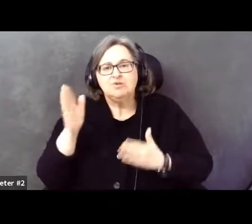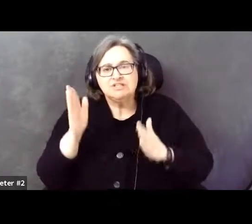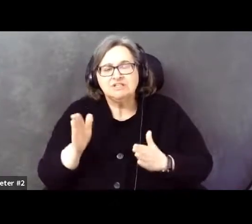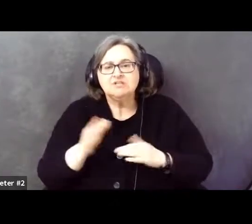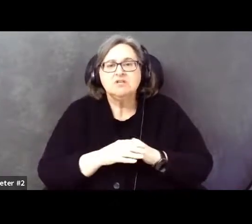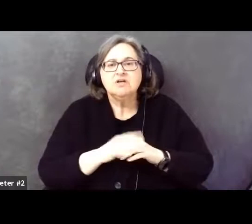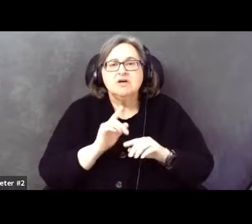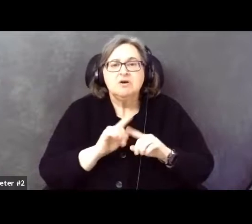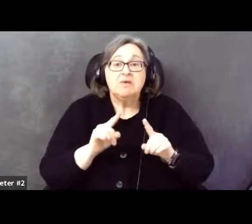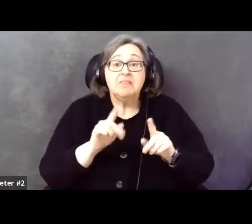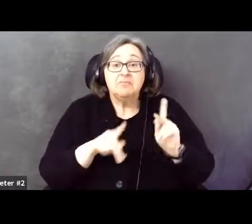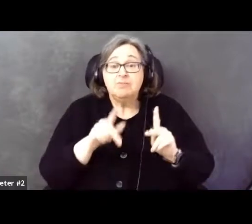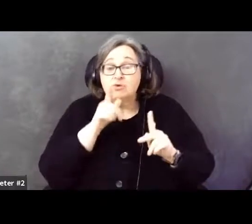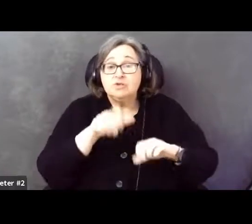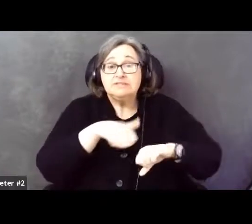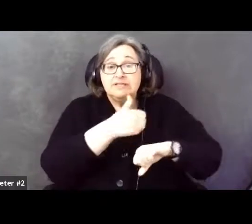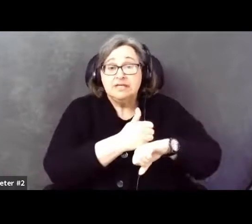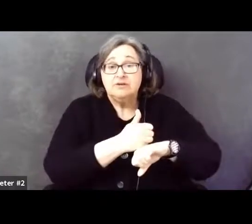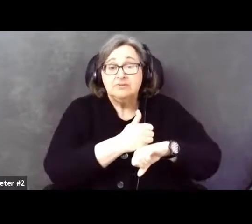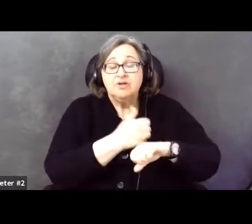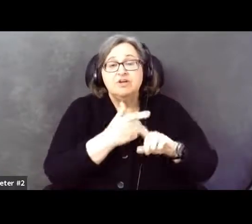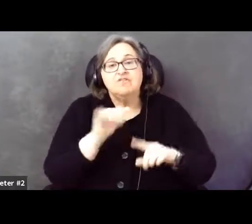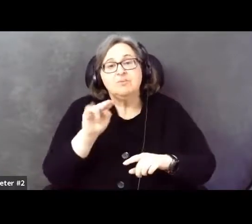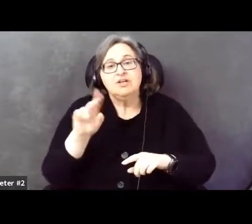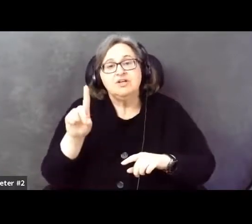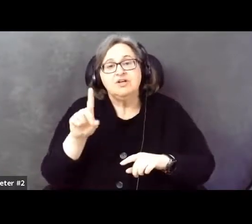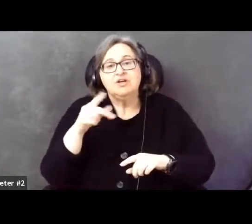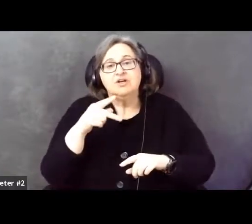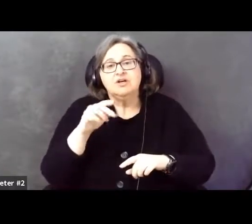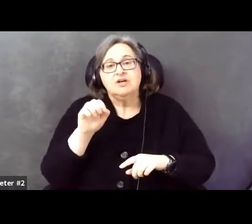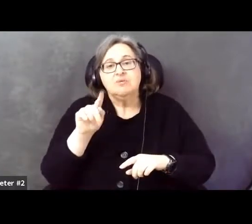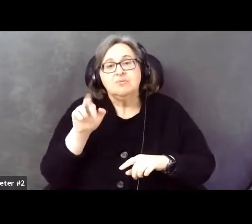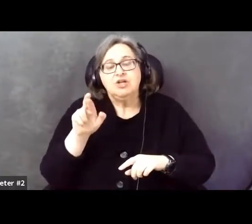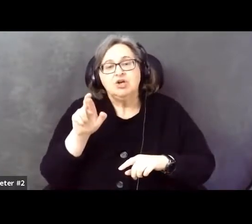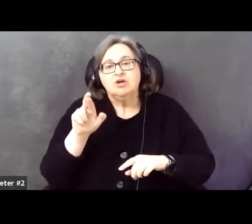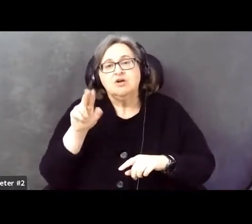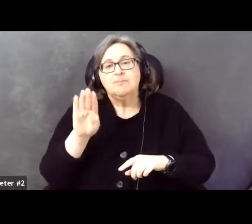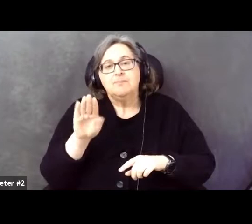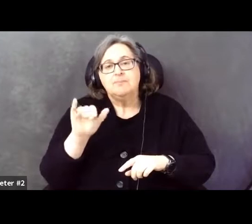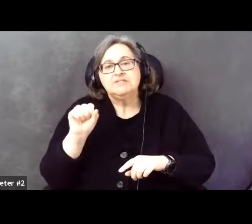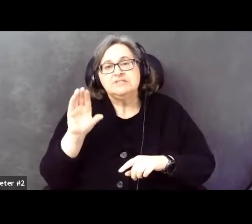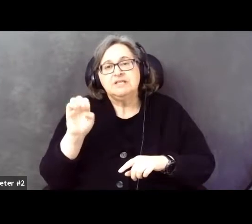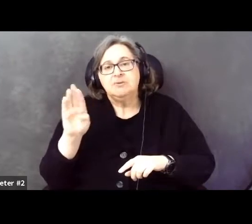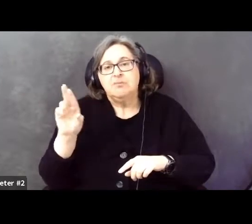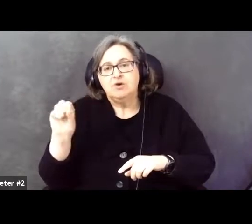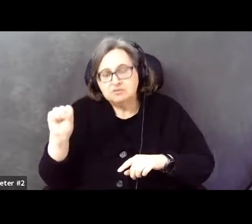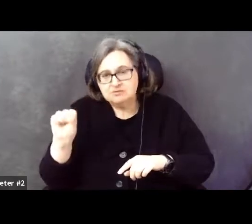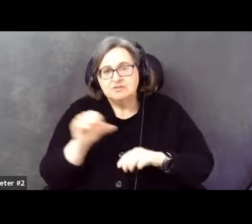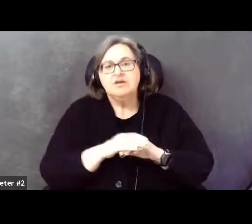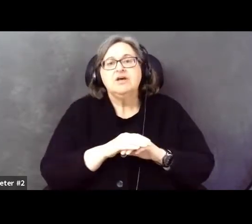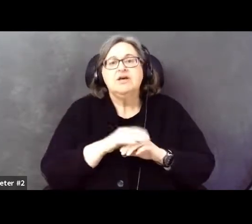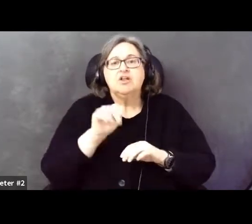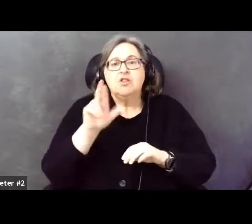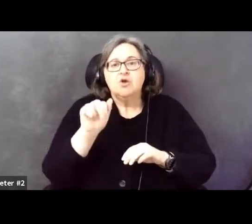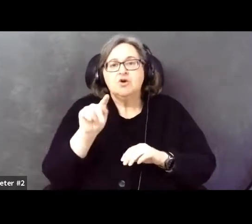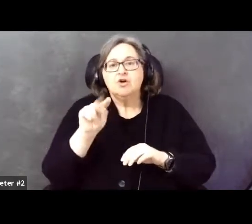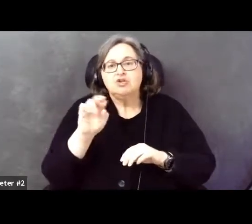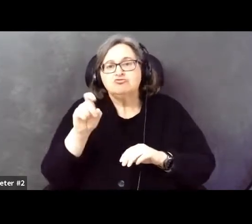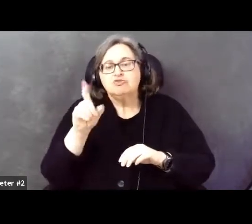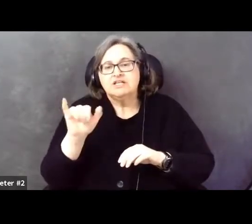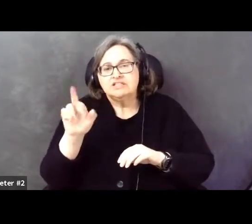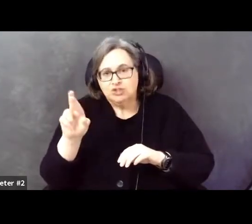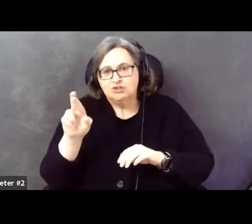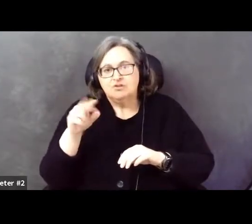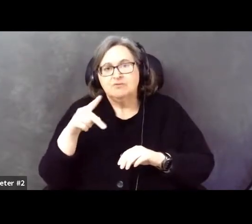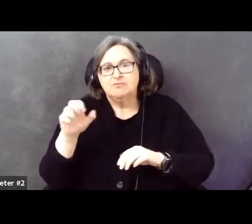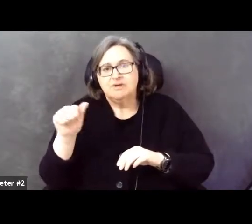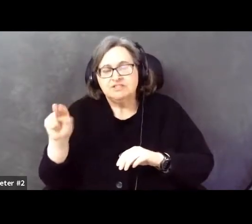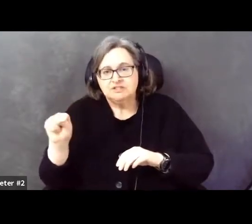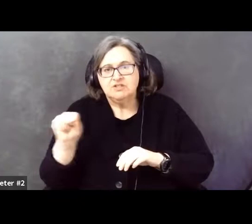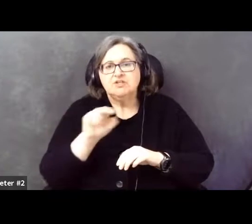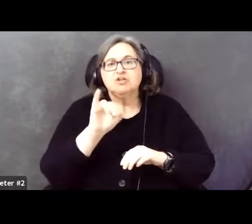have put this together today from Indiana and Peter, Lance, Laura, Julie, Karen, and